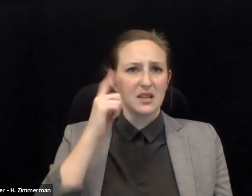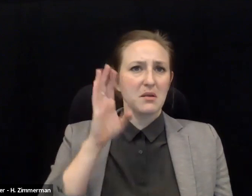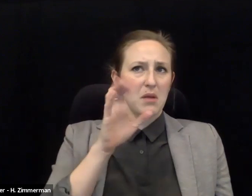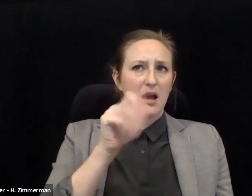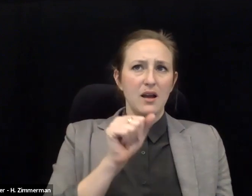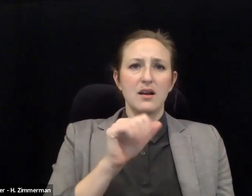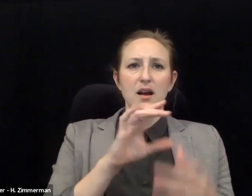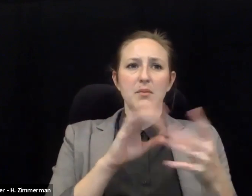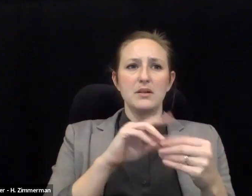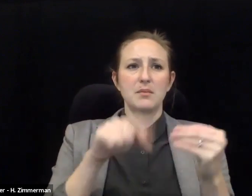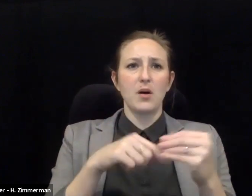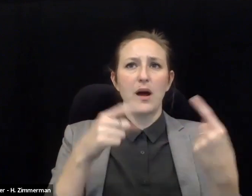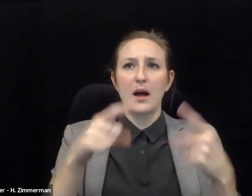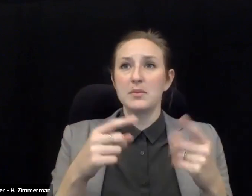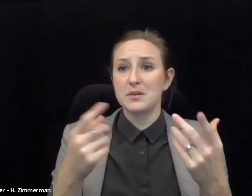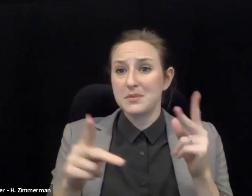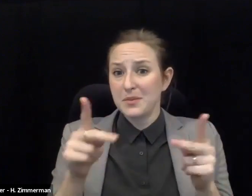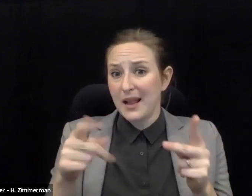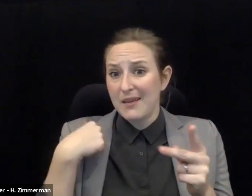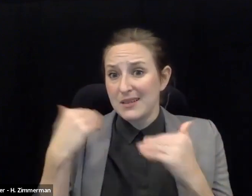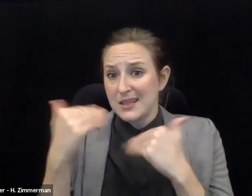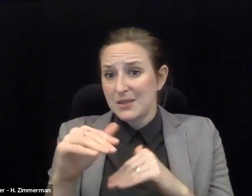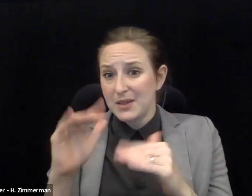What happens when people have limited internet connectivity